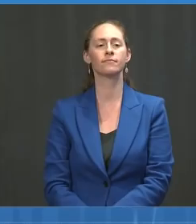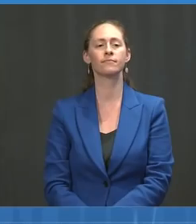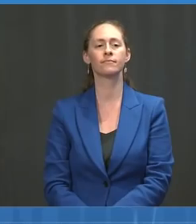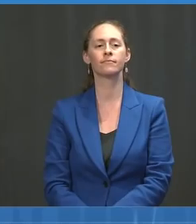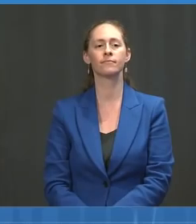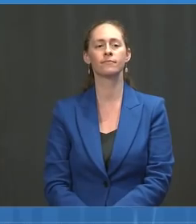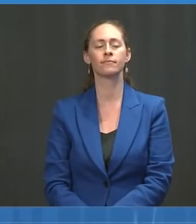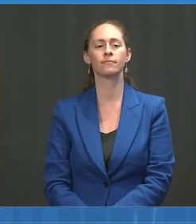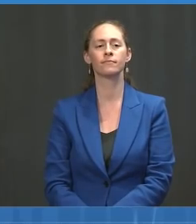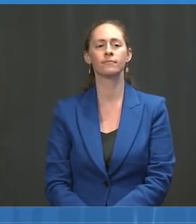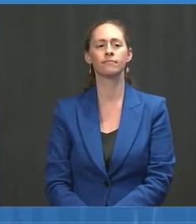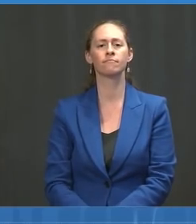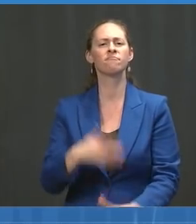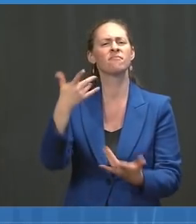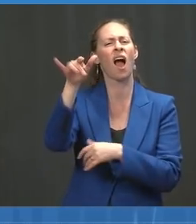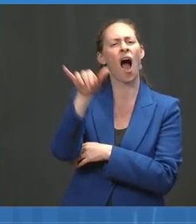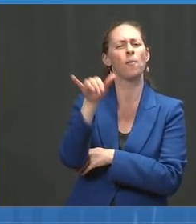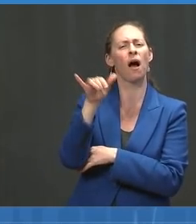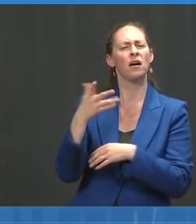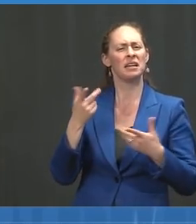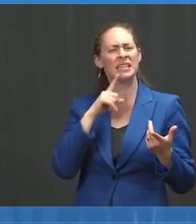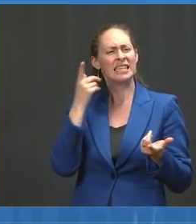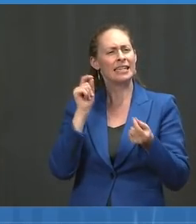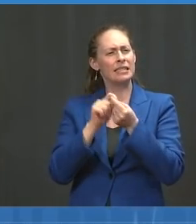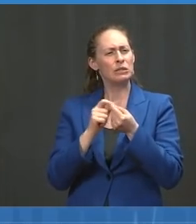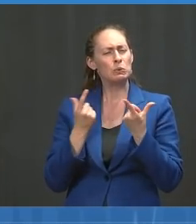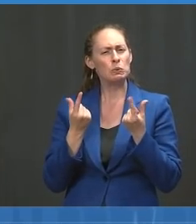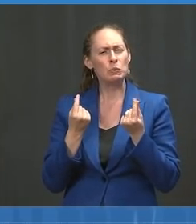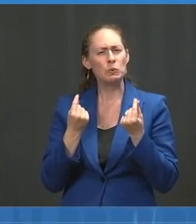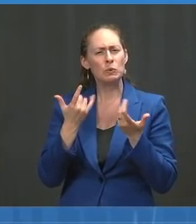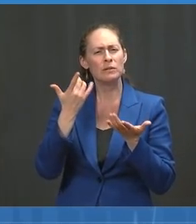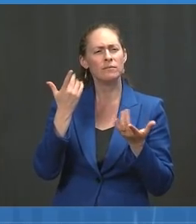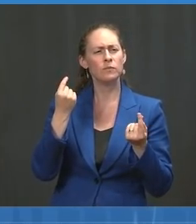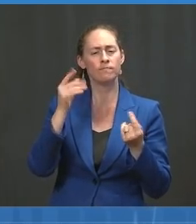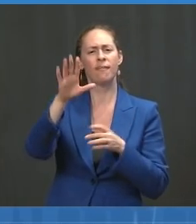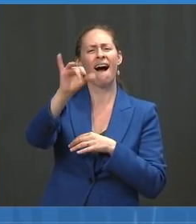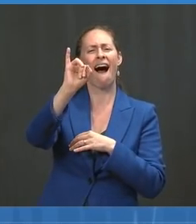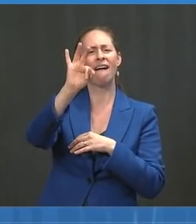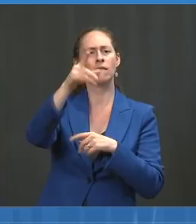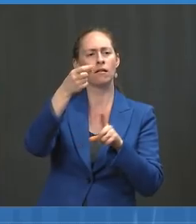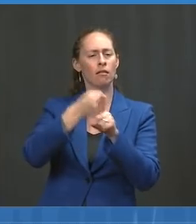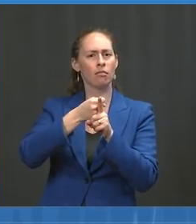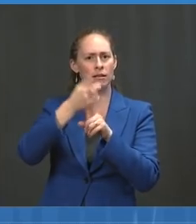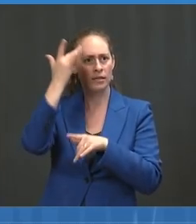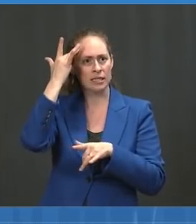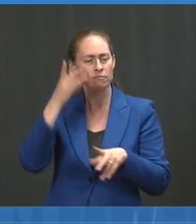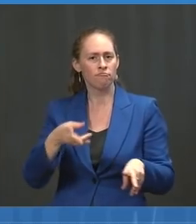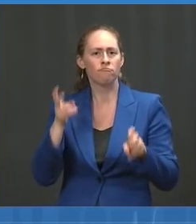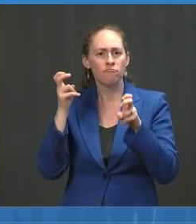The first is to treat infection with SARS-CoV-2. Next slide.